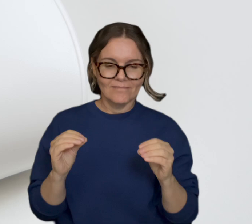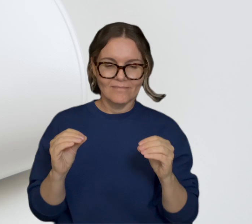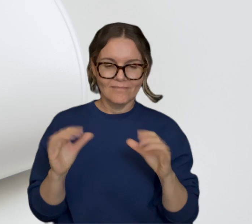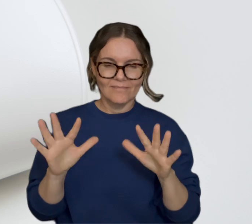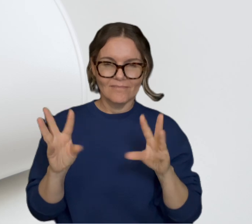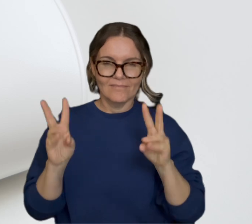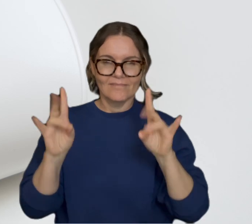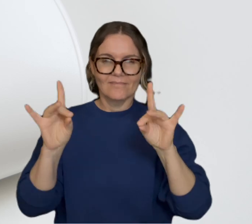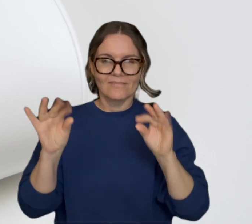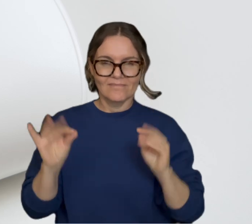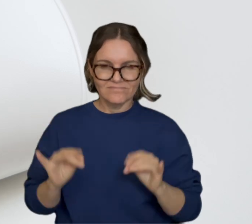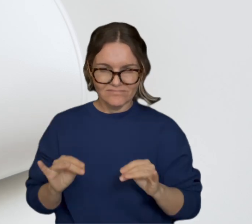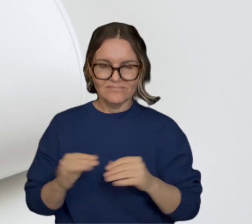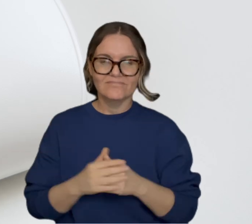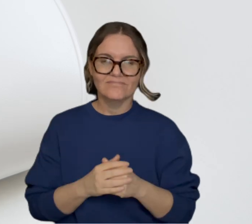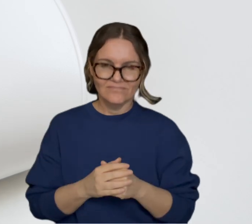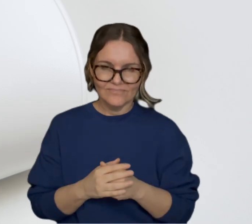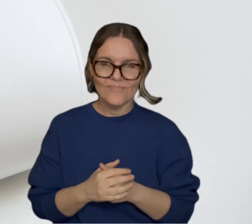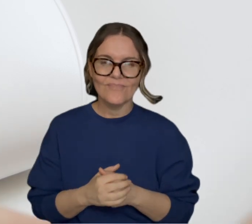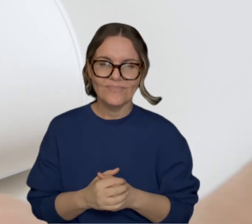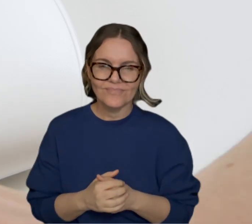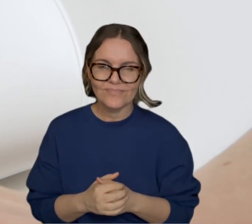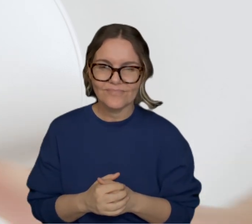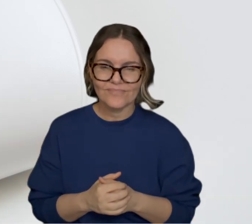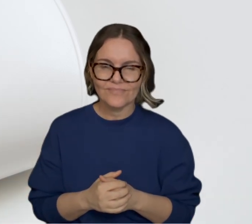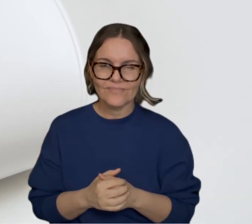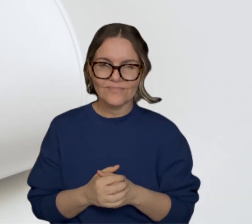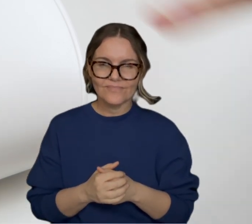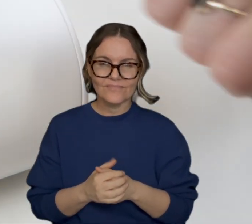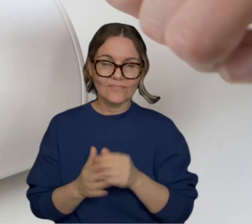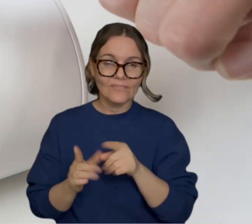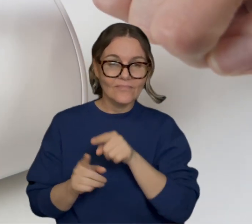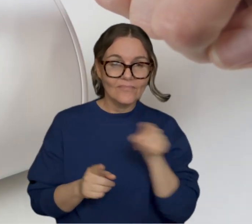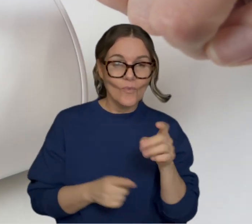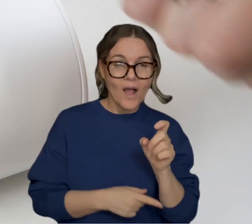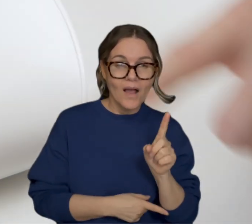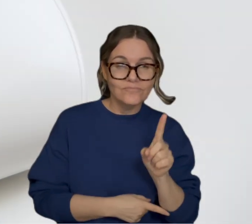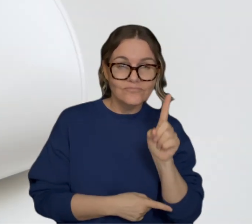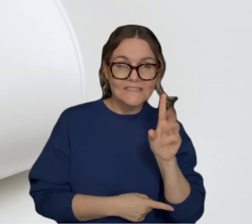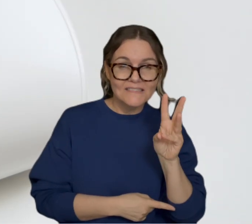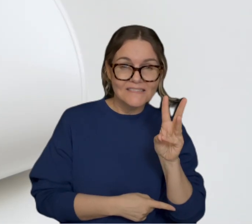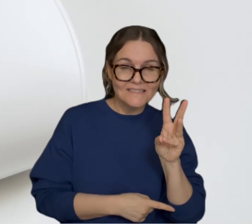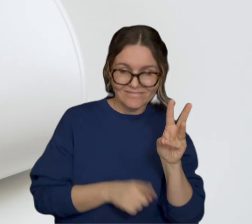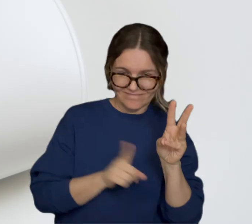the sync button will move both levels down to the lower level so that eight went down to a five